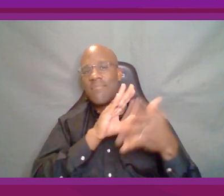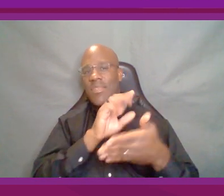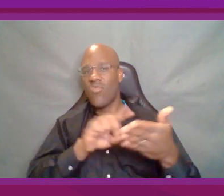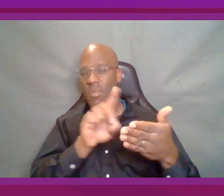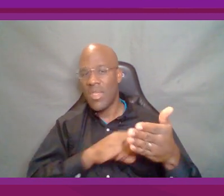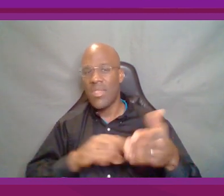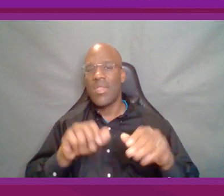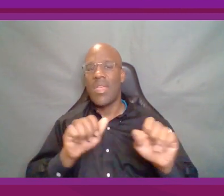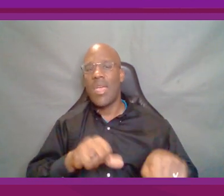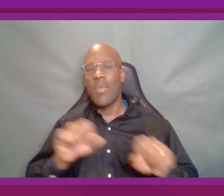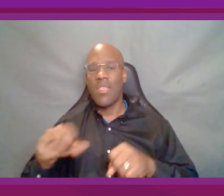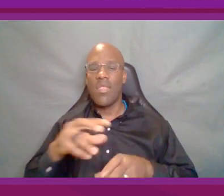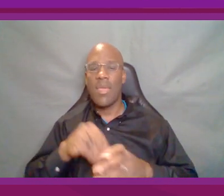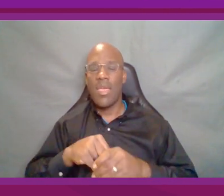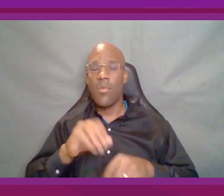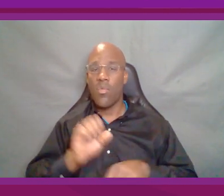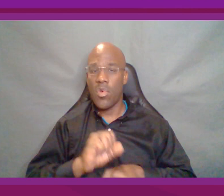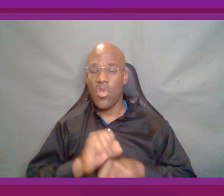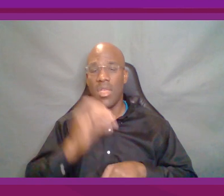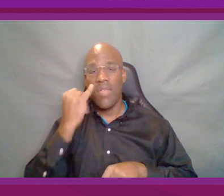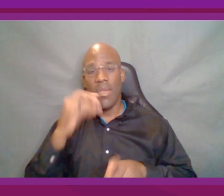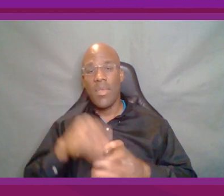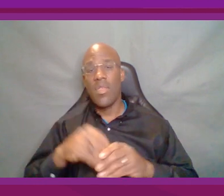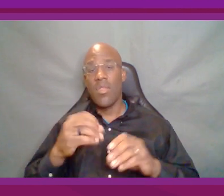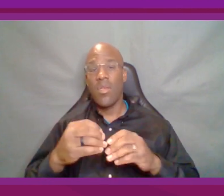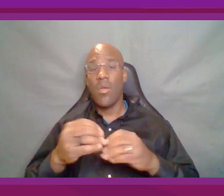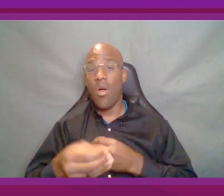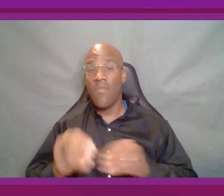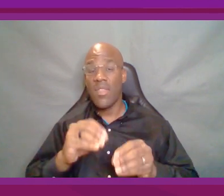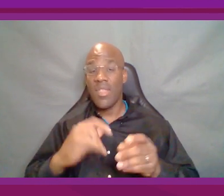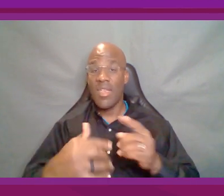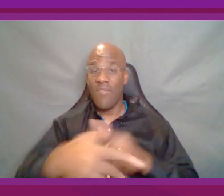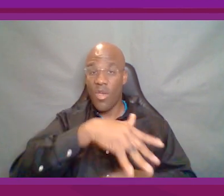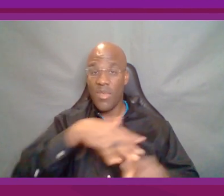and discrimination at work so when you're in an office environment, an engagement that you